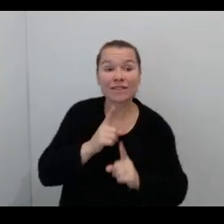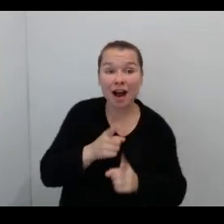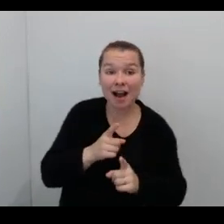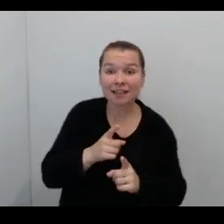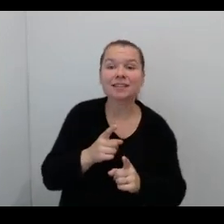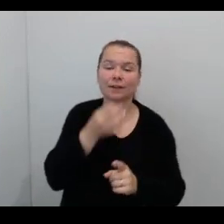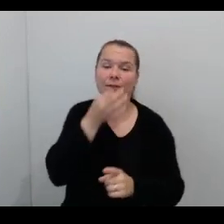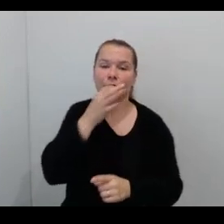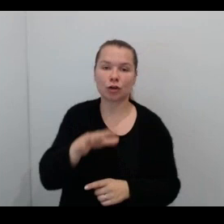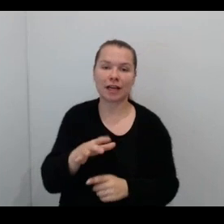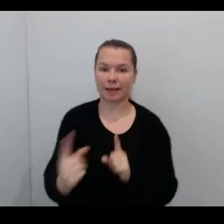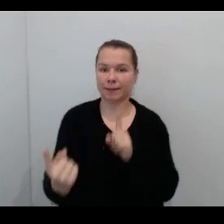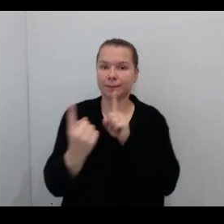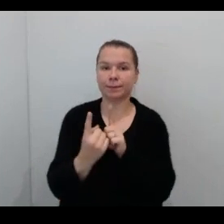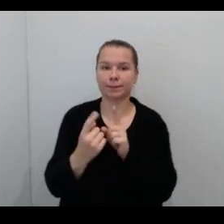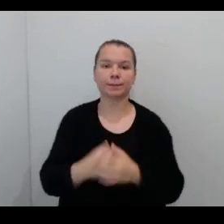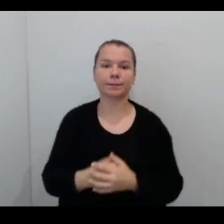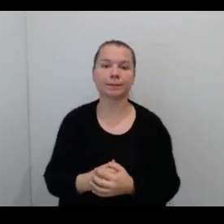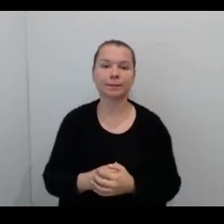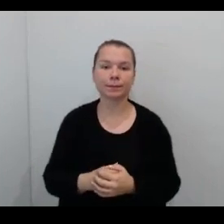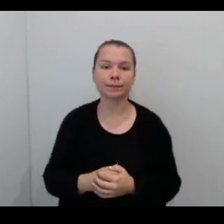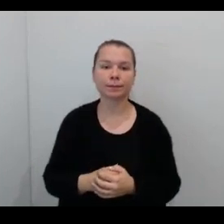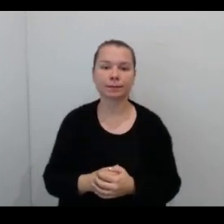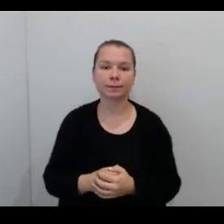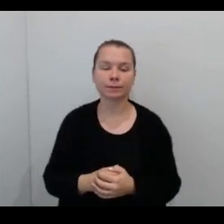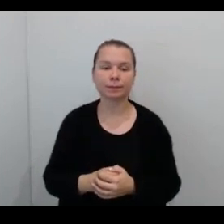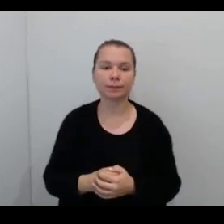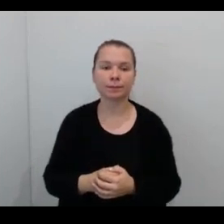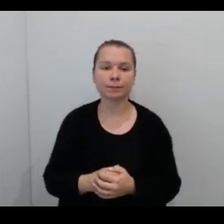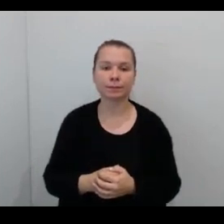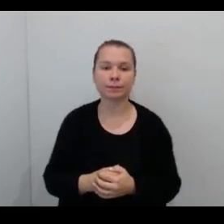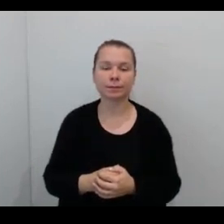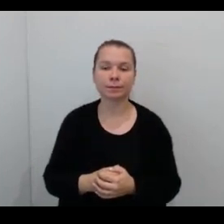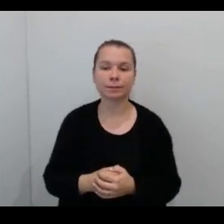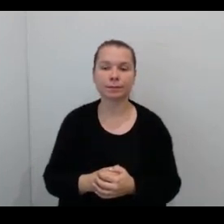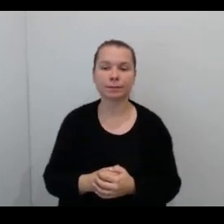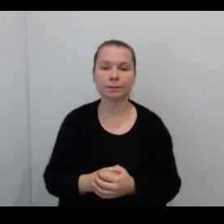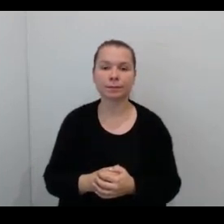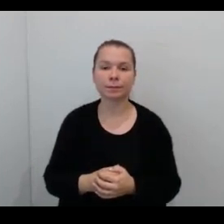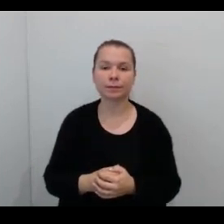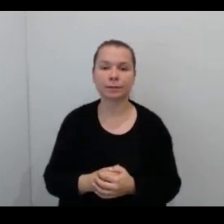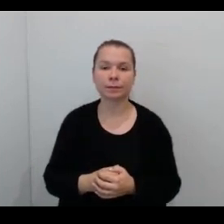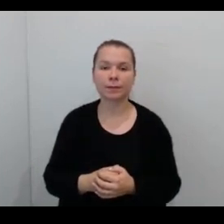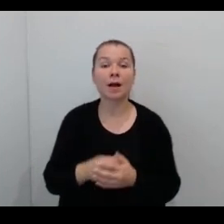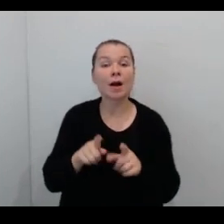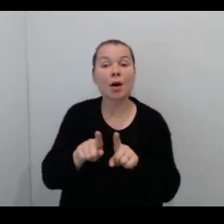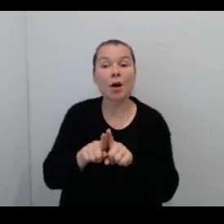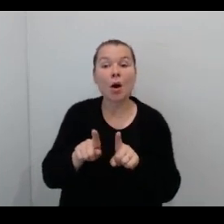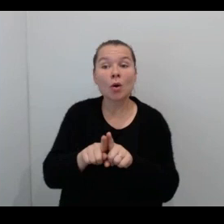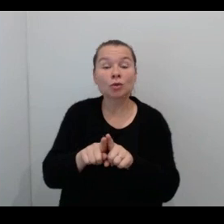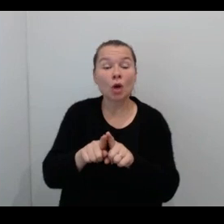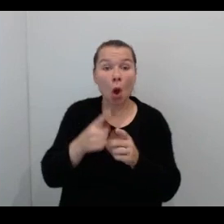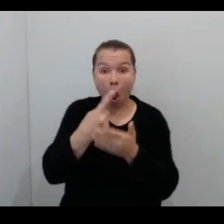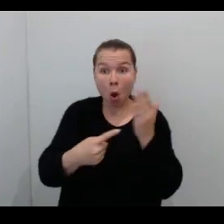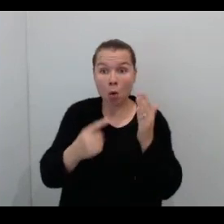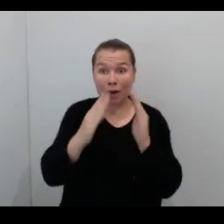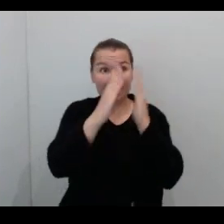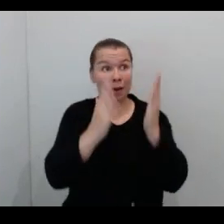And I guess the other thing to think about in that is it's not just mortgages.